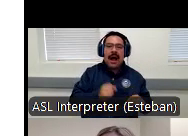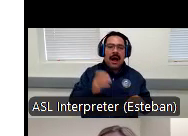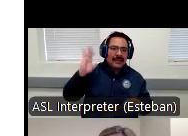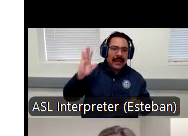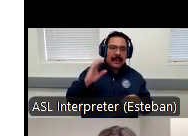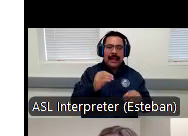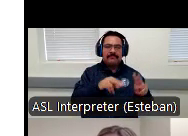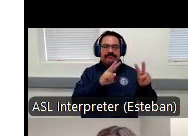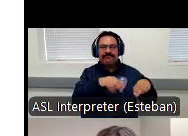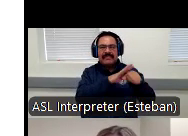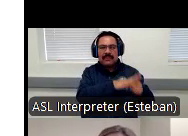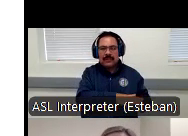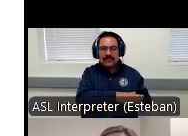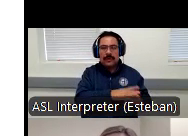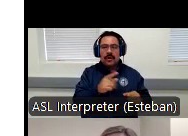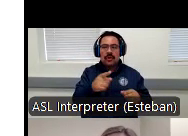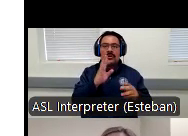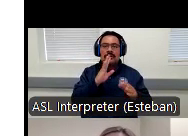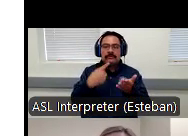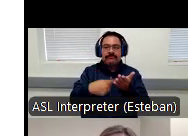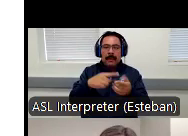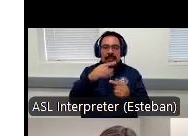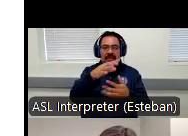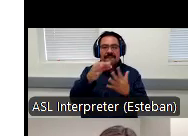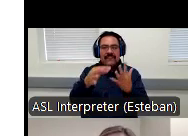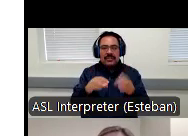you're talking about the features in your hotels that are accessible,